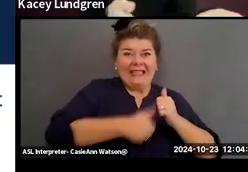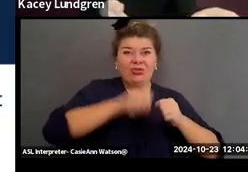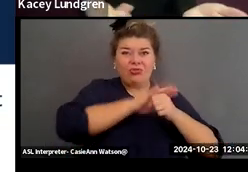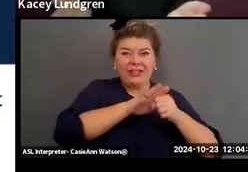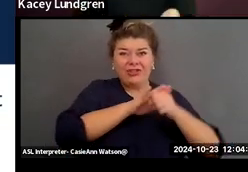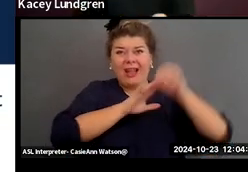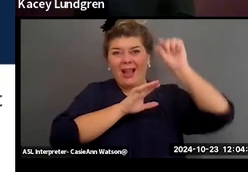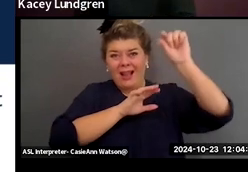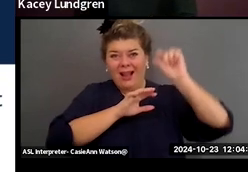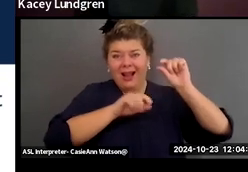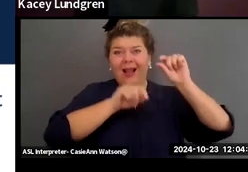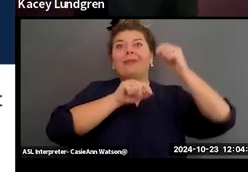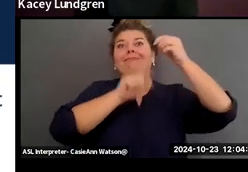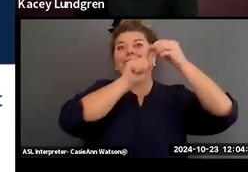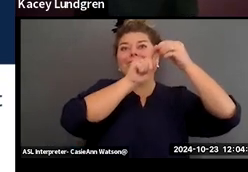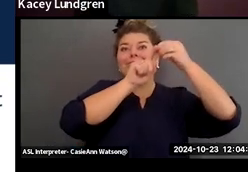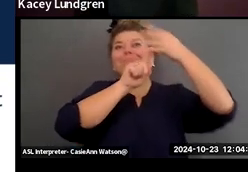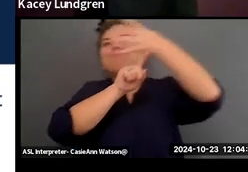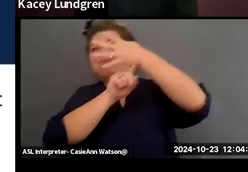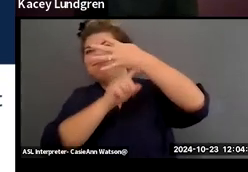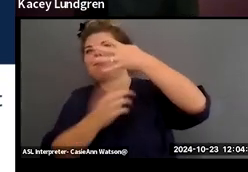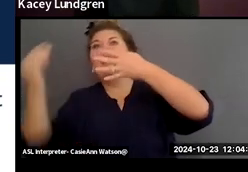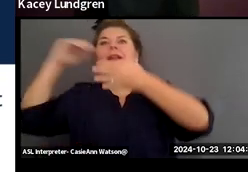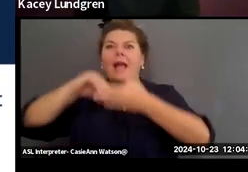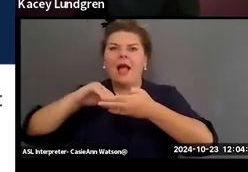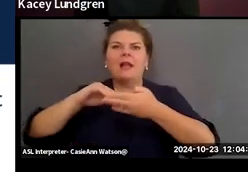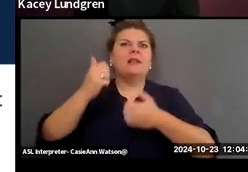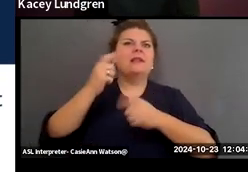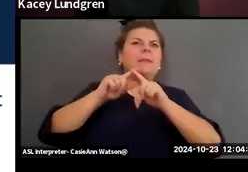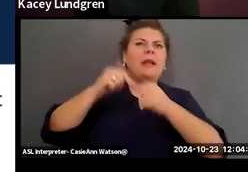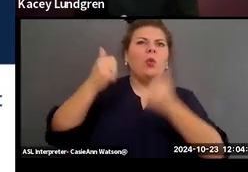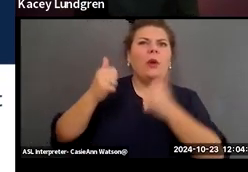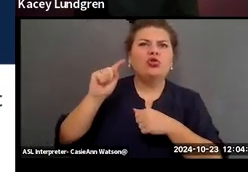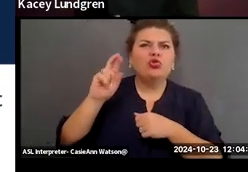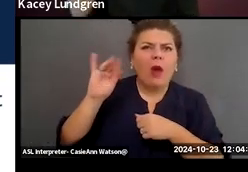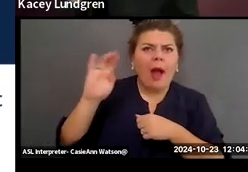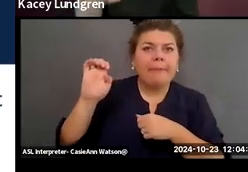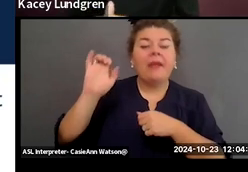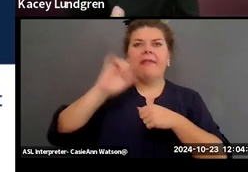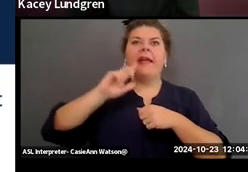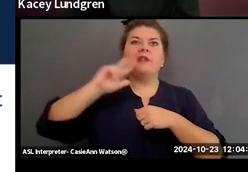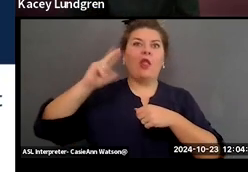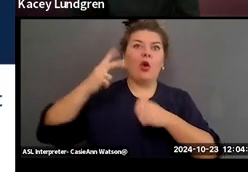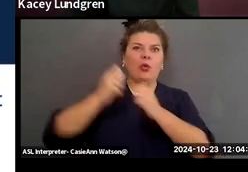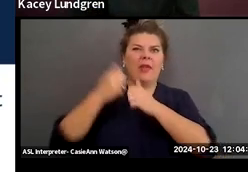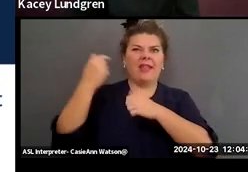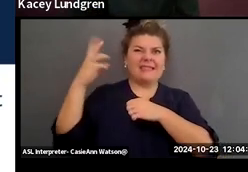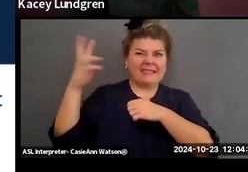the language could have additional variation depending on the tribe, which is listed in the third column with the 16 green blocks.